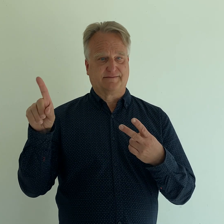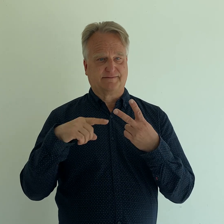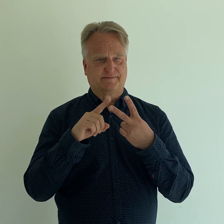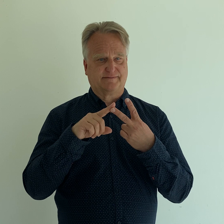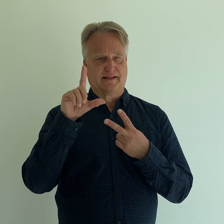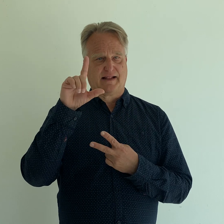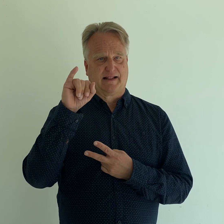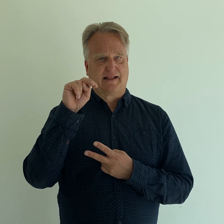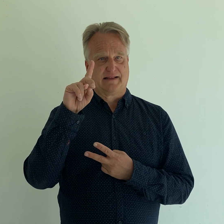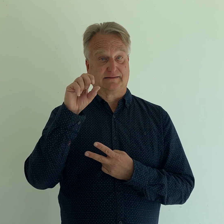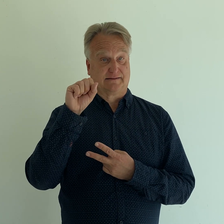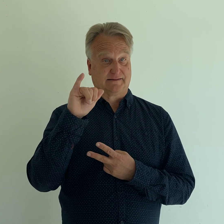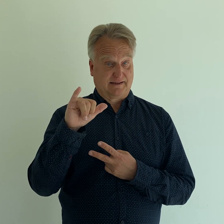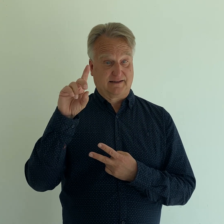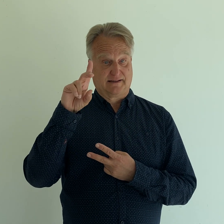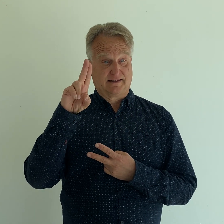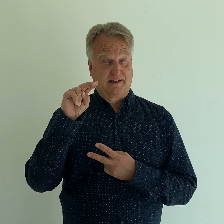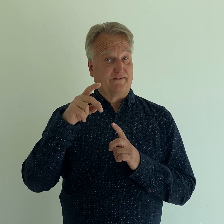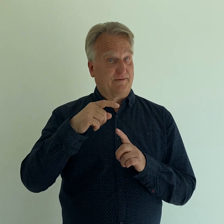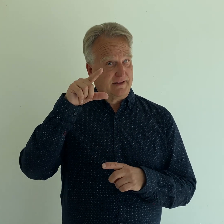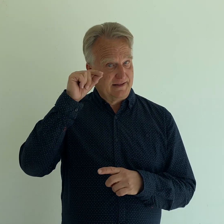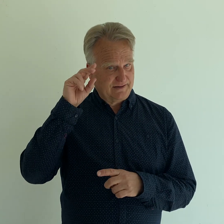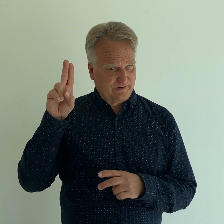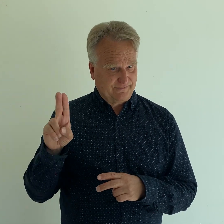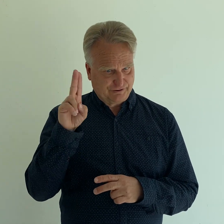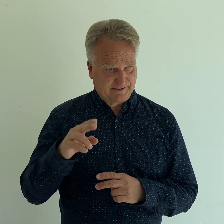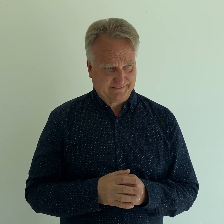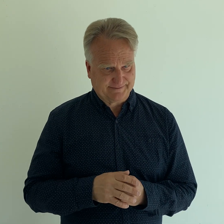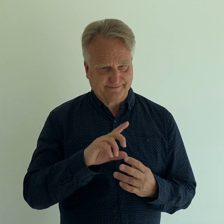Lindsay Dunn of Gallaudet University.